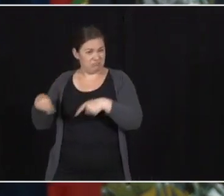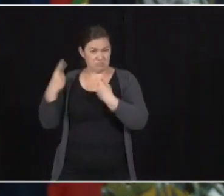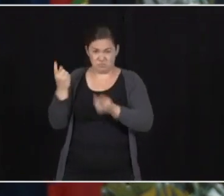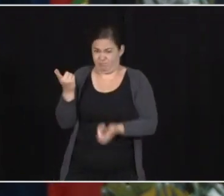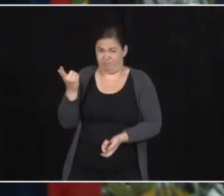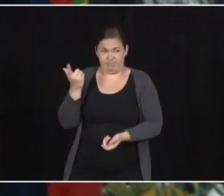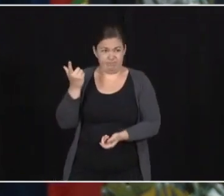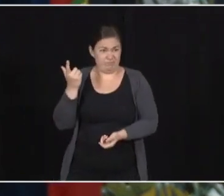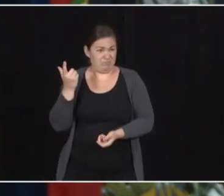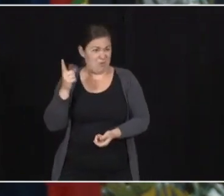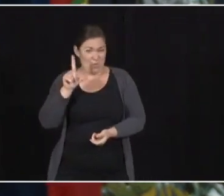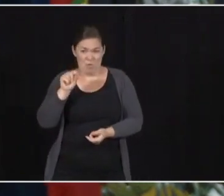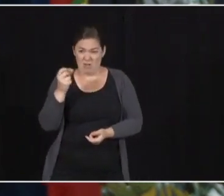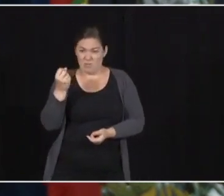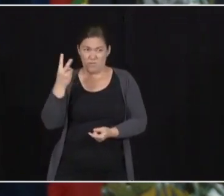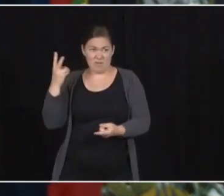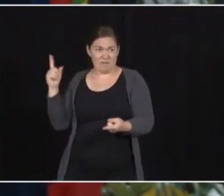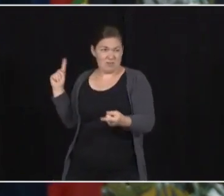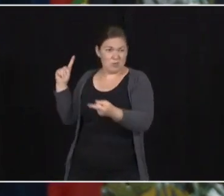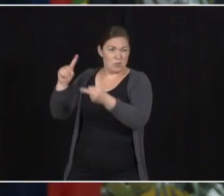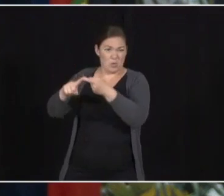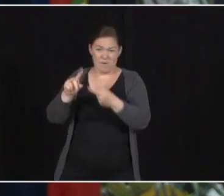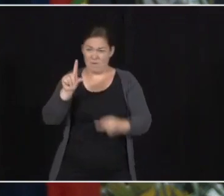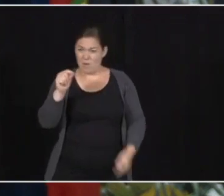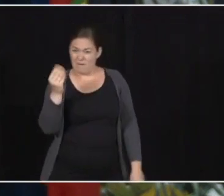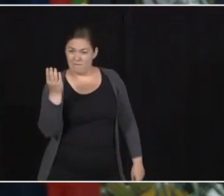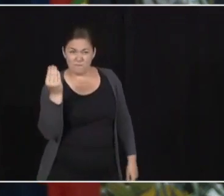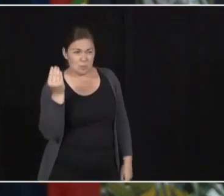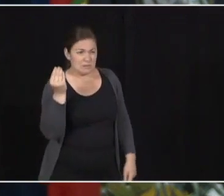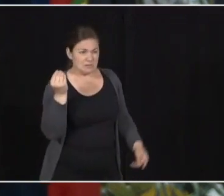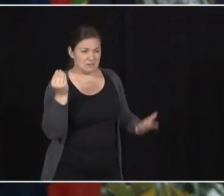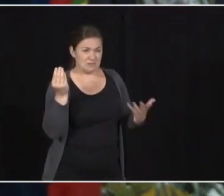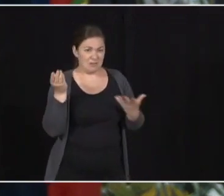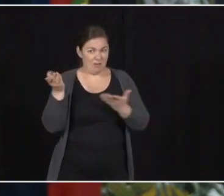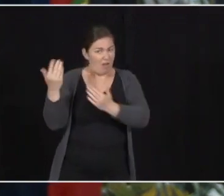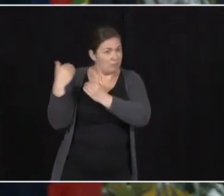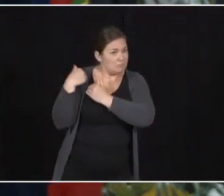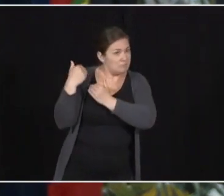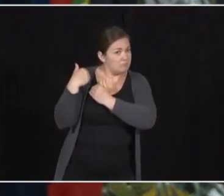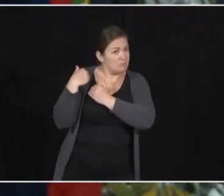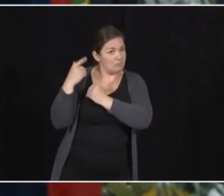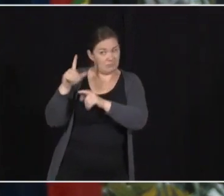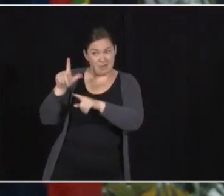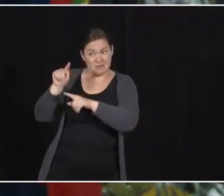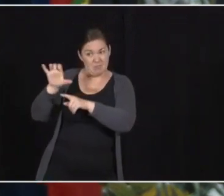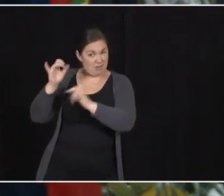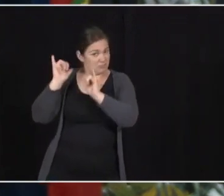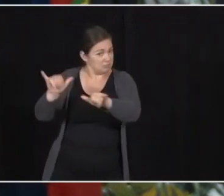Your current Deputy Minister of Health, Helen Agnes, was associate Deputy Minister of health from 2012 to 2013, almost 3 years in charge of long-term care when there was many problems.